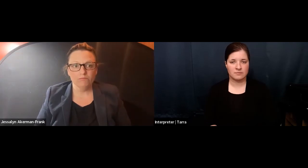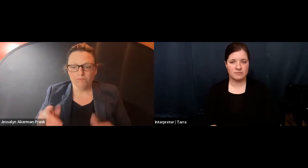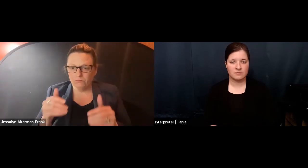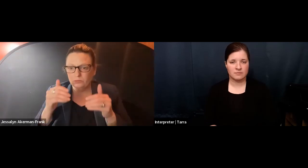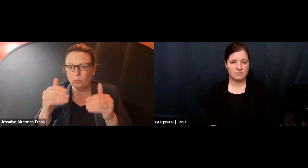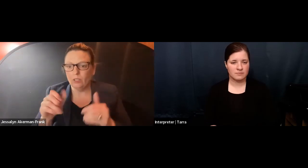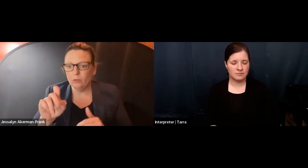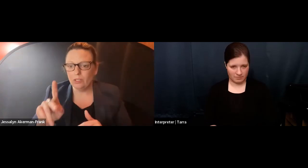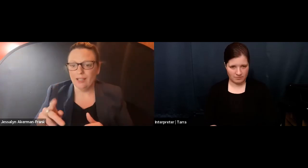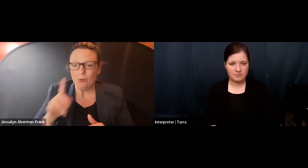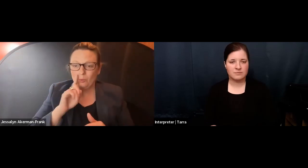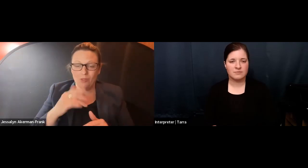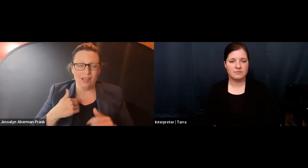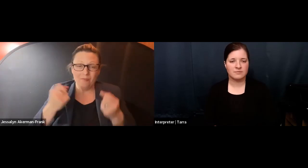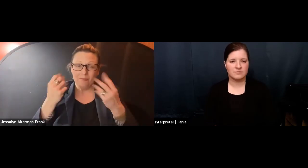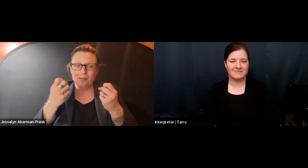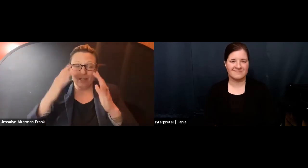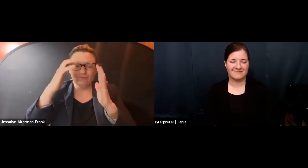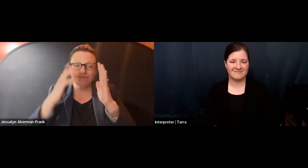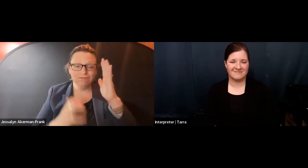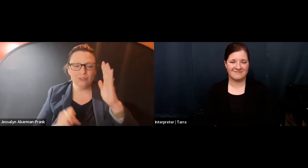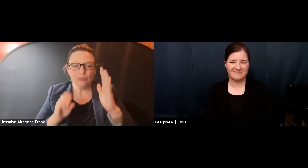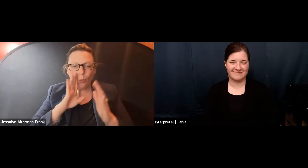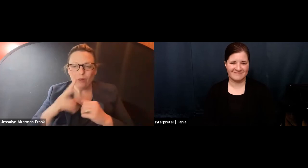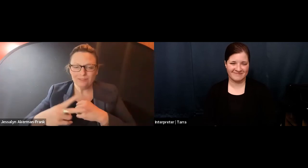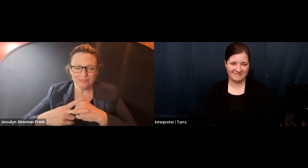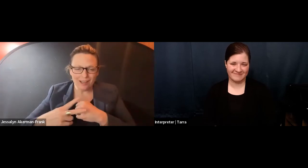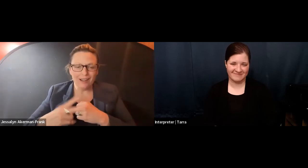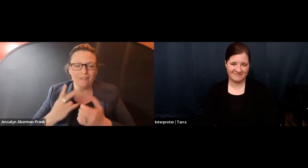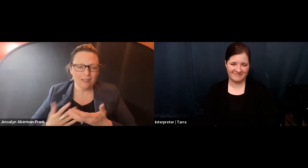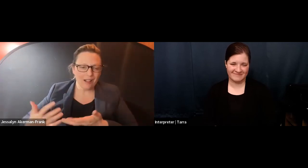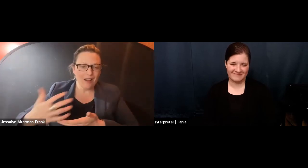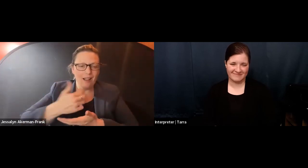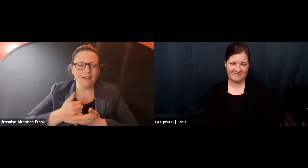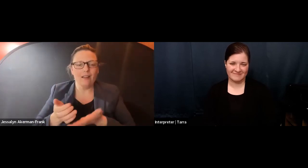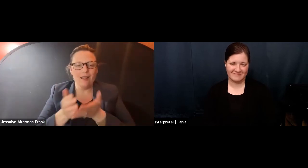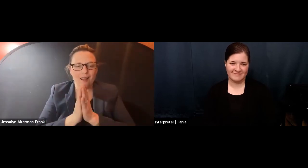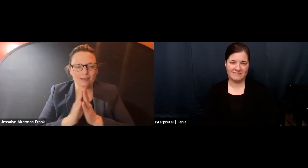Anybody else like to add or shall we move on to the last question of the night? I'll move on.